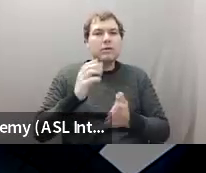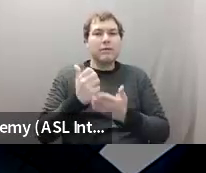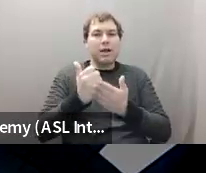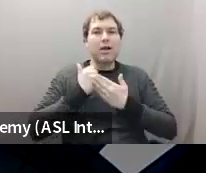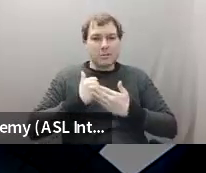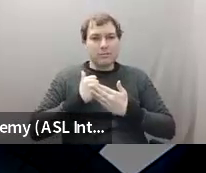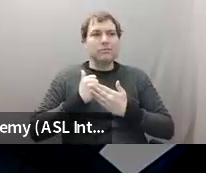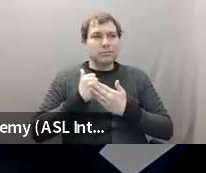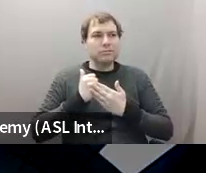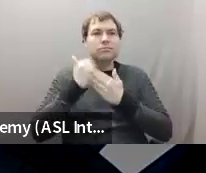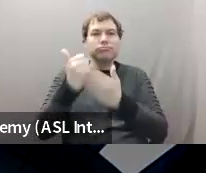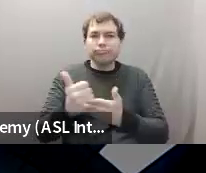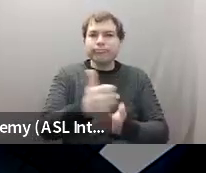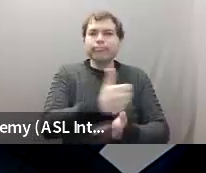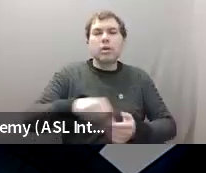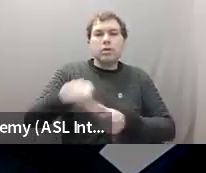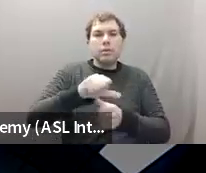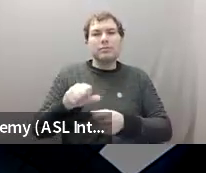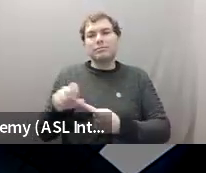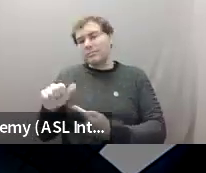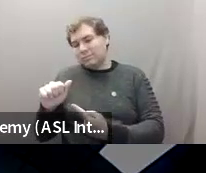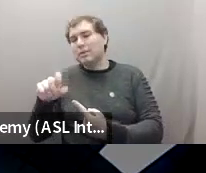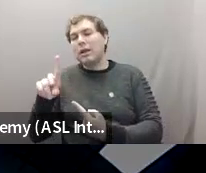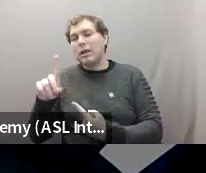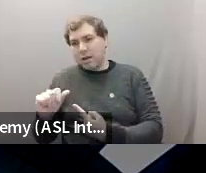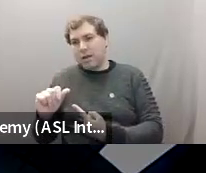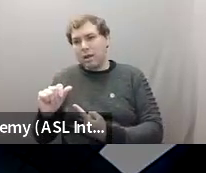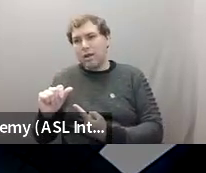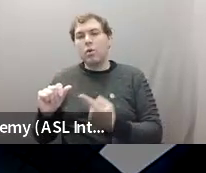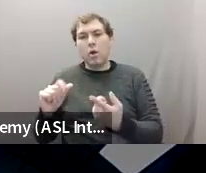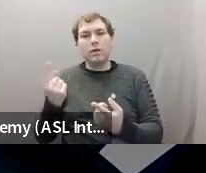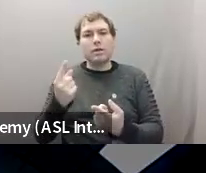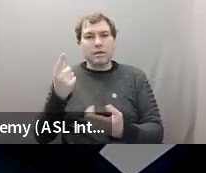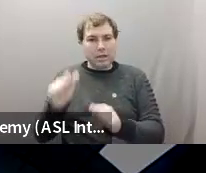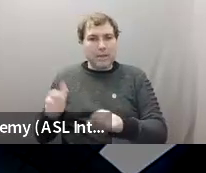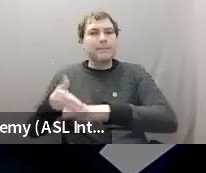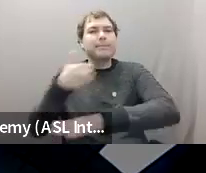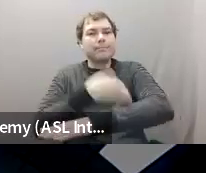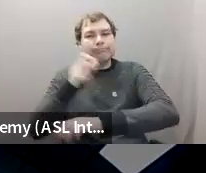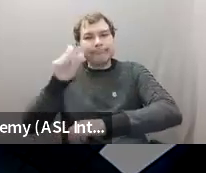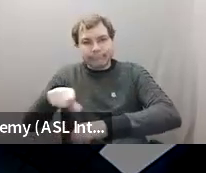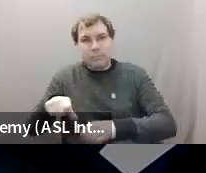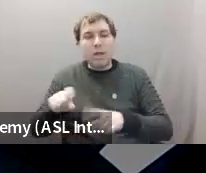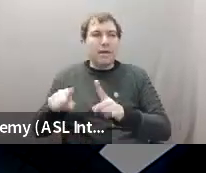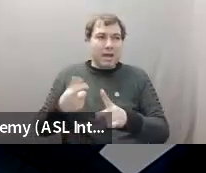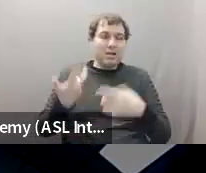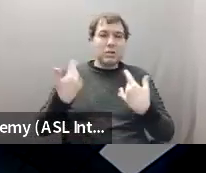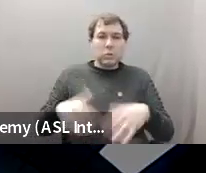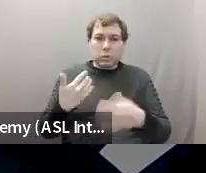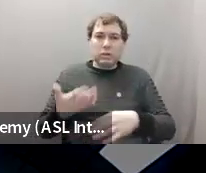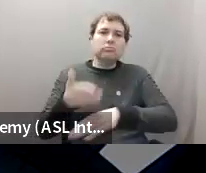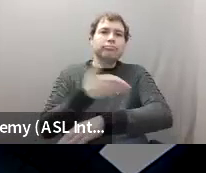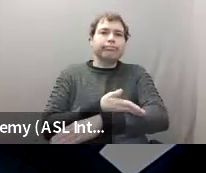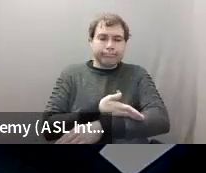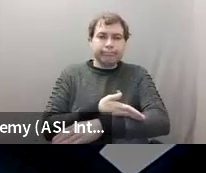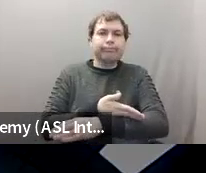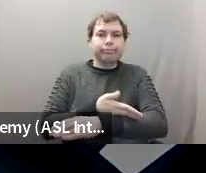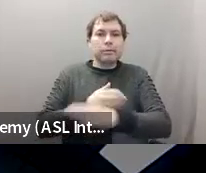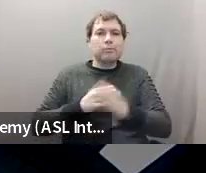Christinne Gray: and that even though the Ada, we can always say it can always be better. It has made some significant improvements in people's lives.